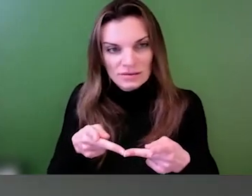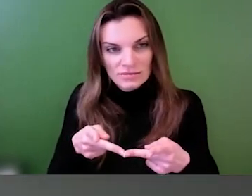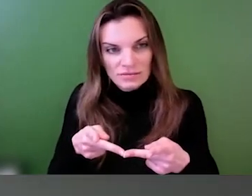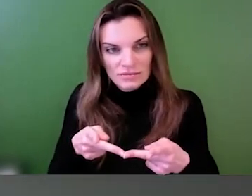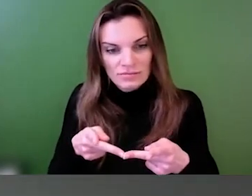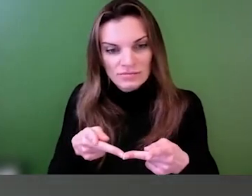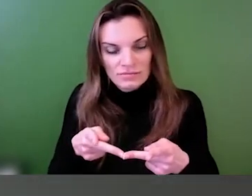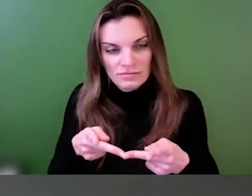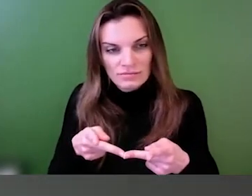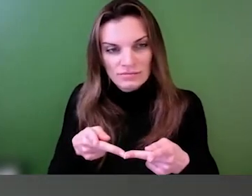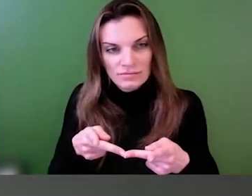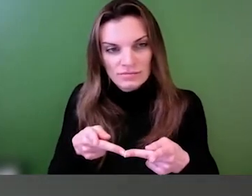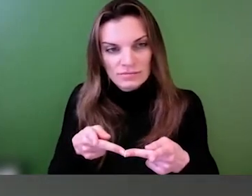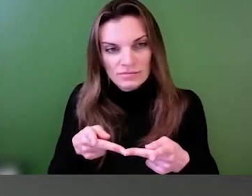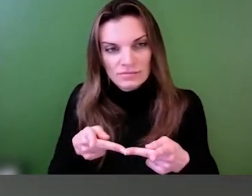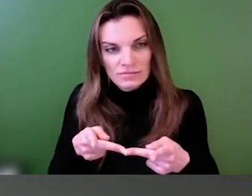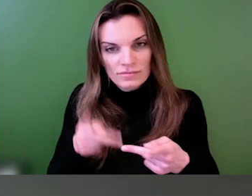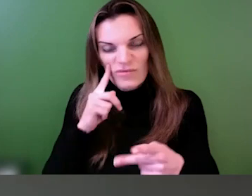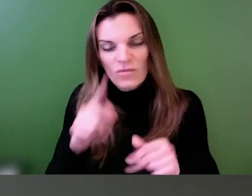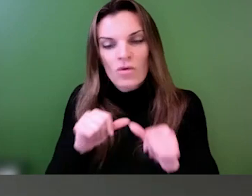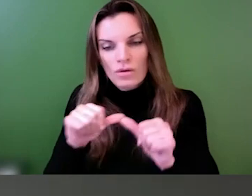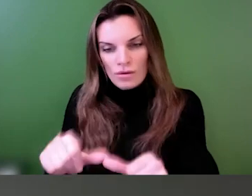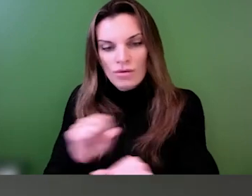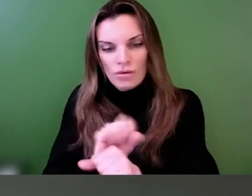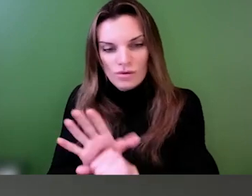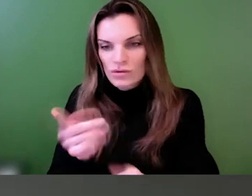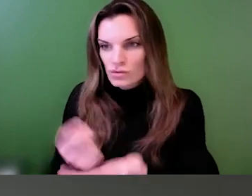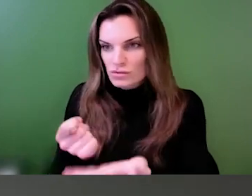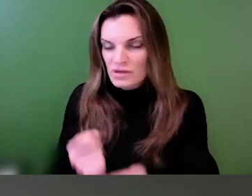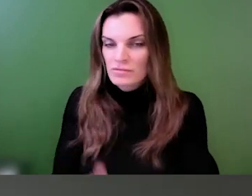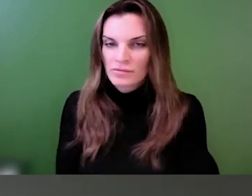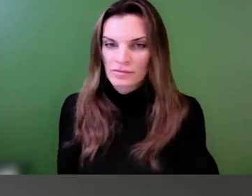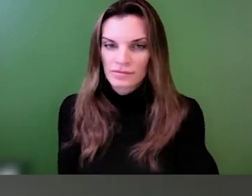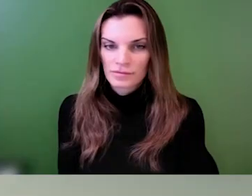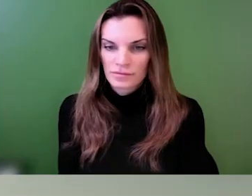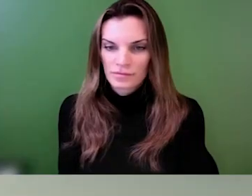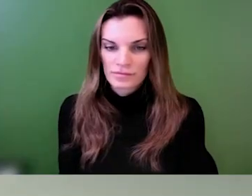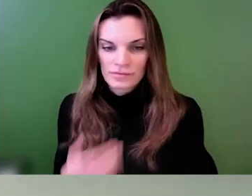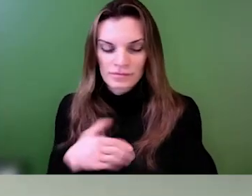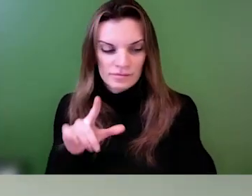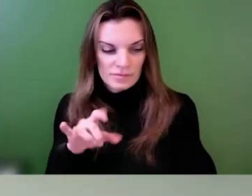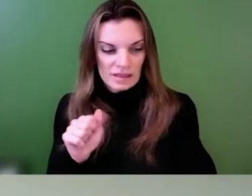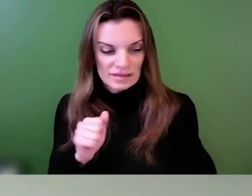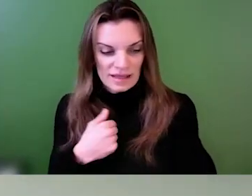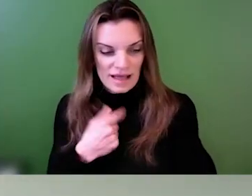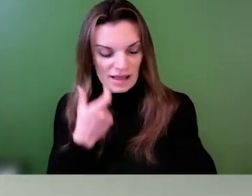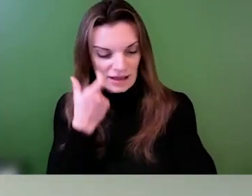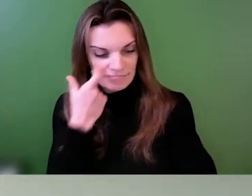for long COVID treatment? LISA McCORKELL: This is